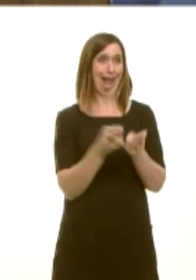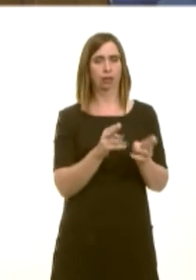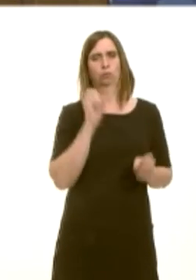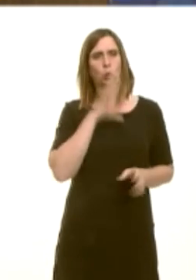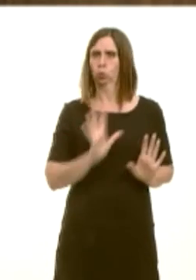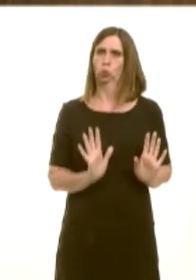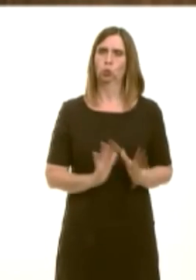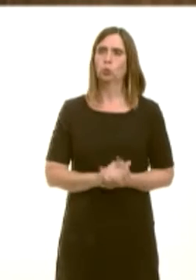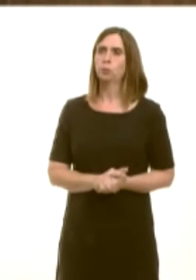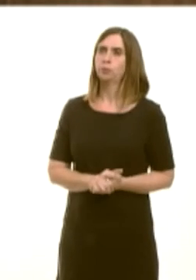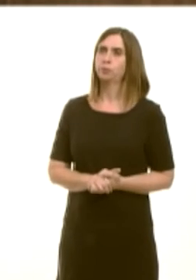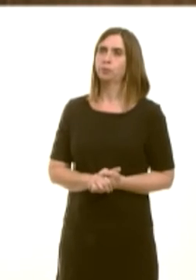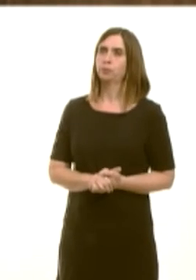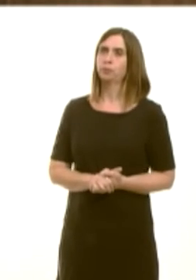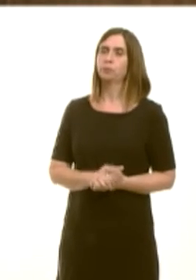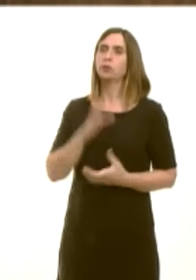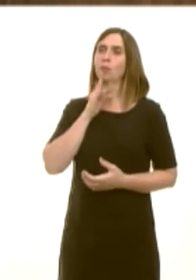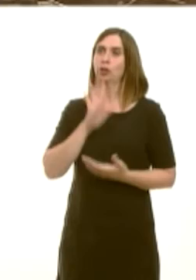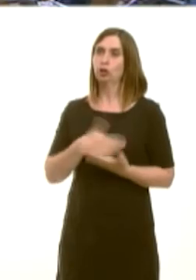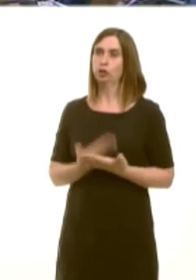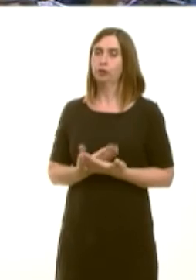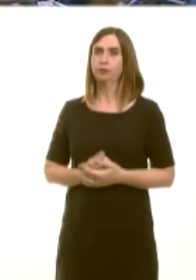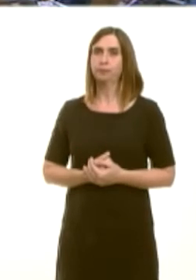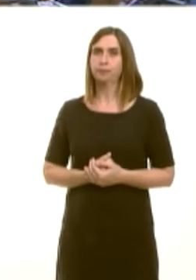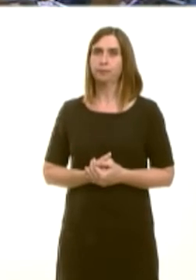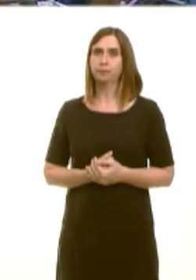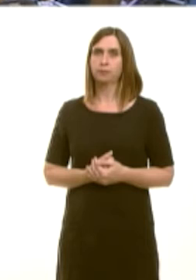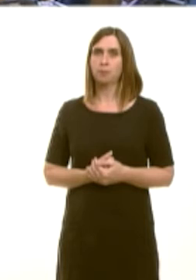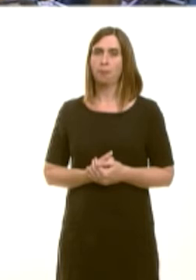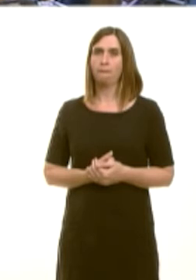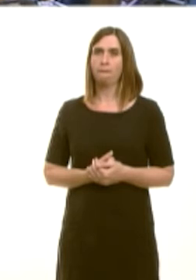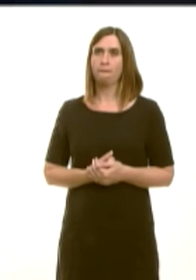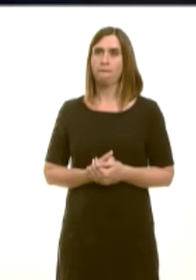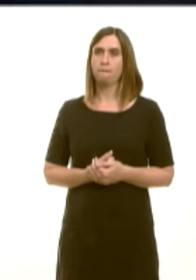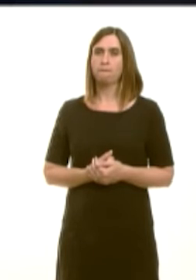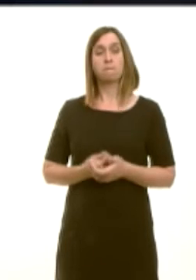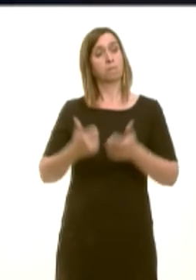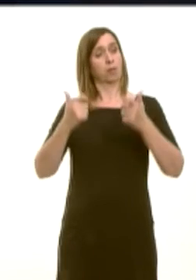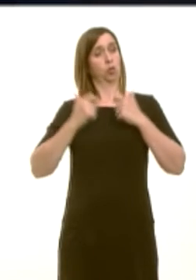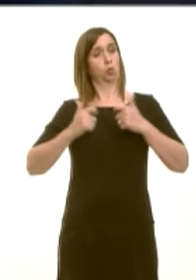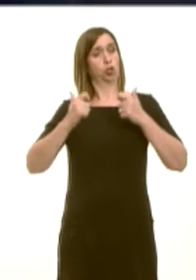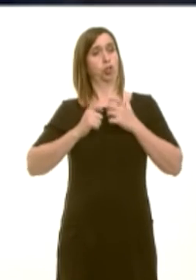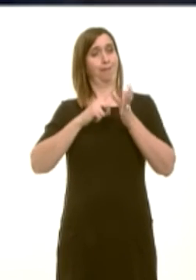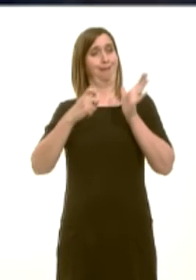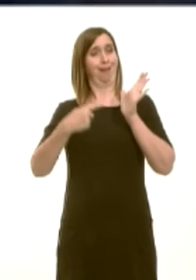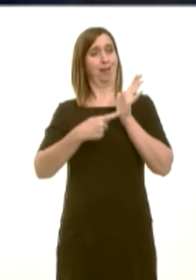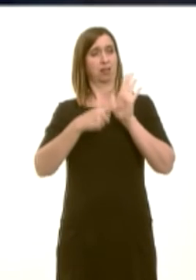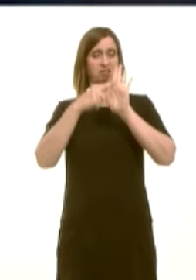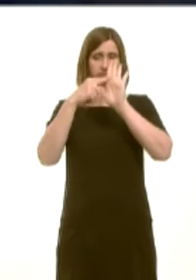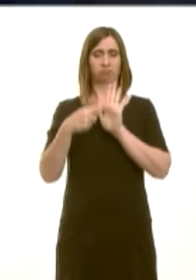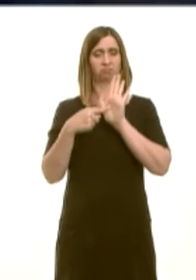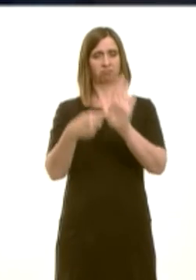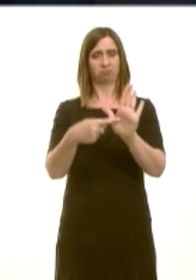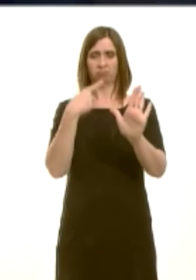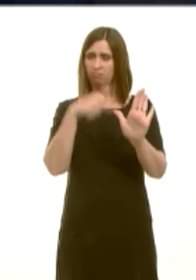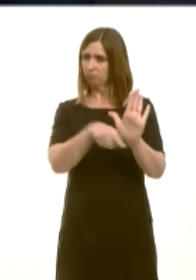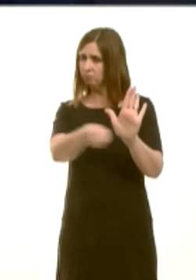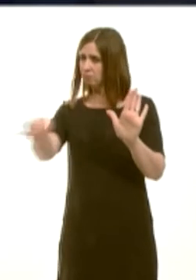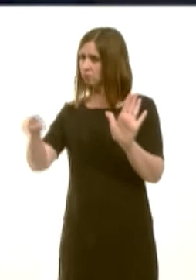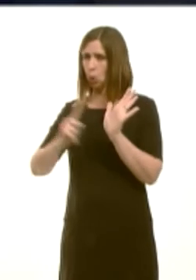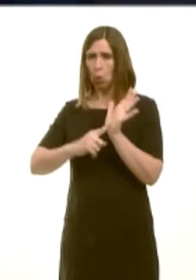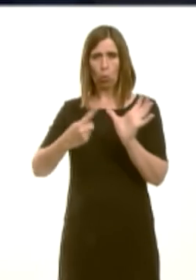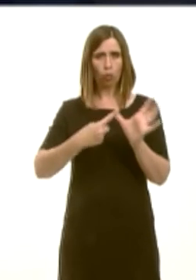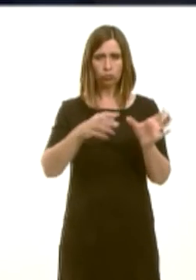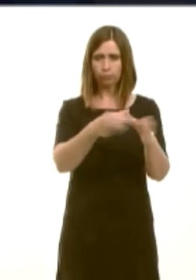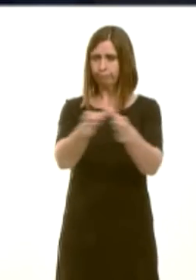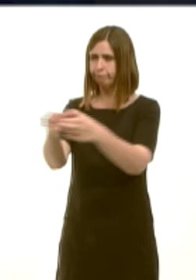Aled Roberts: First Minister, the social services Act also calls on local authorities to develop